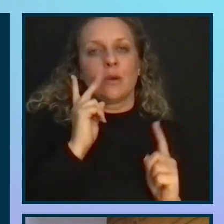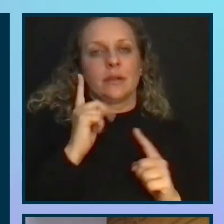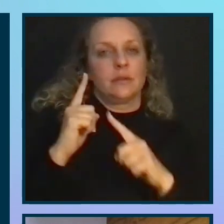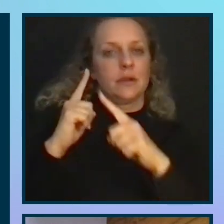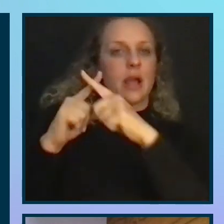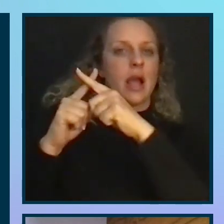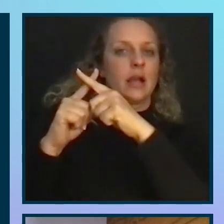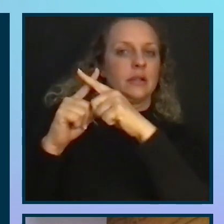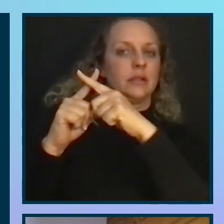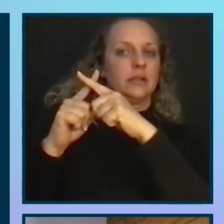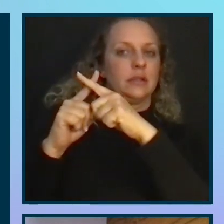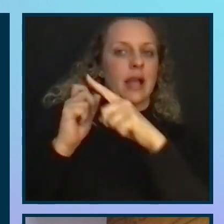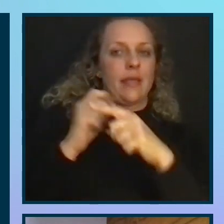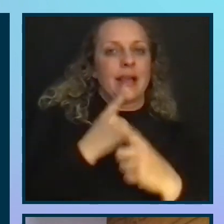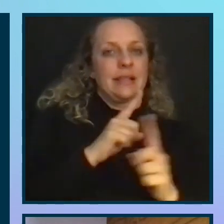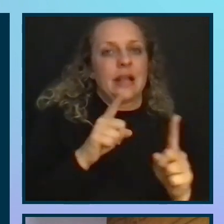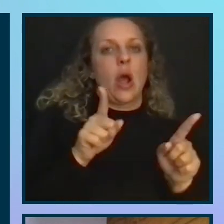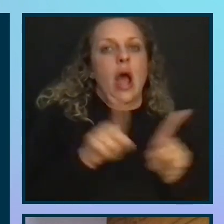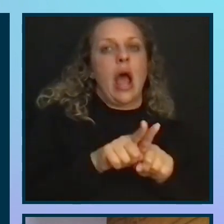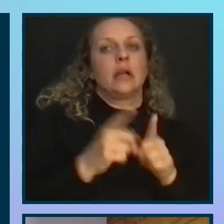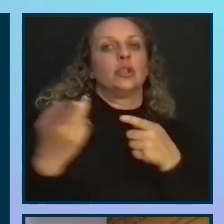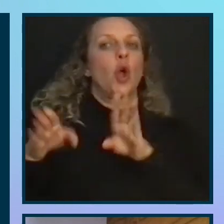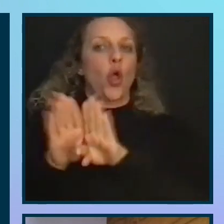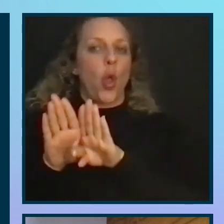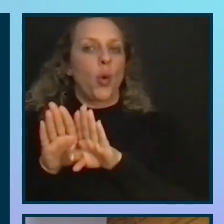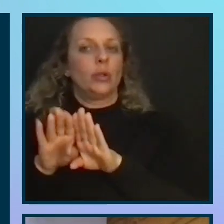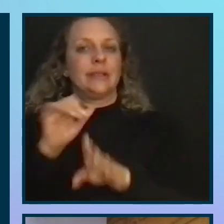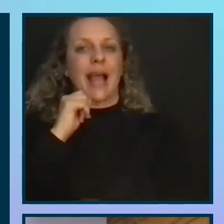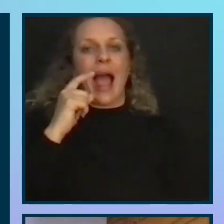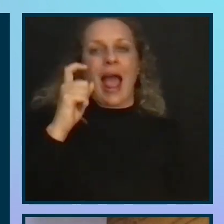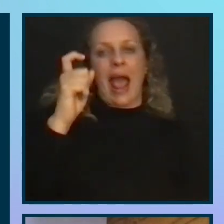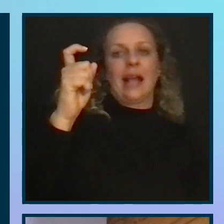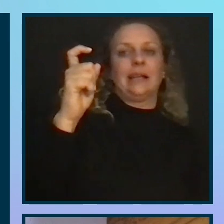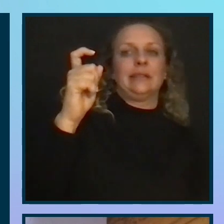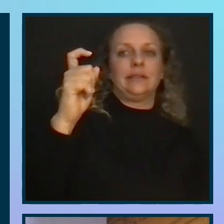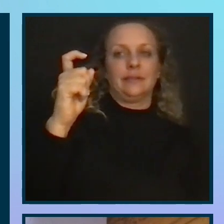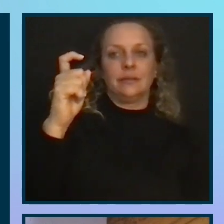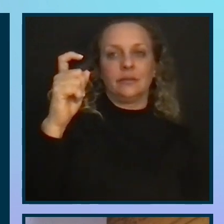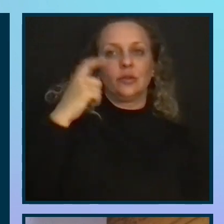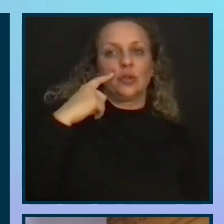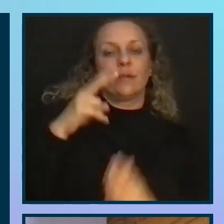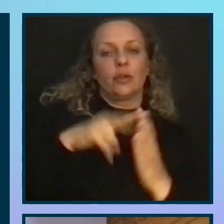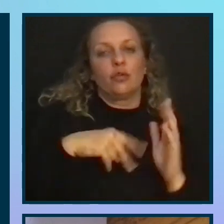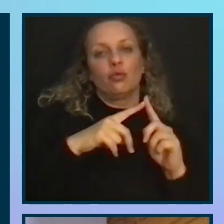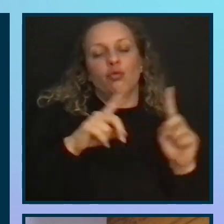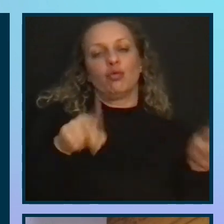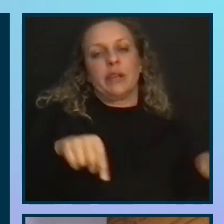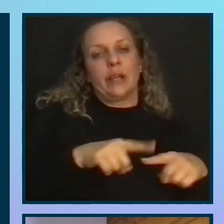and that's announced as close rather than just X. So we've got the screen reader only text on there